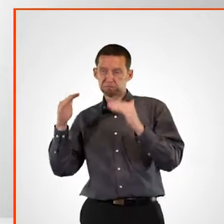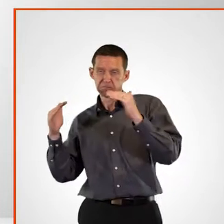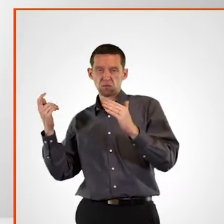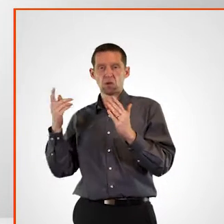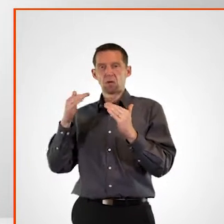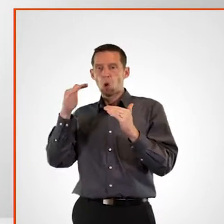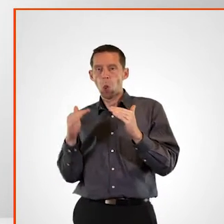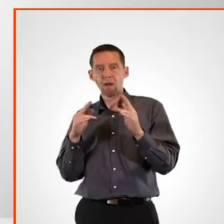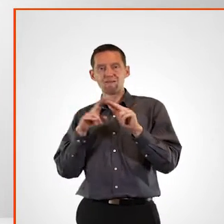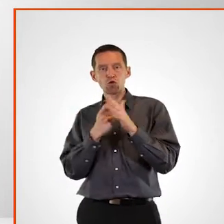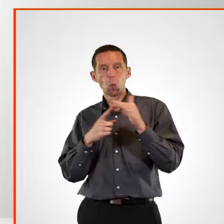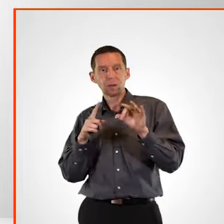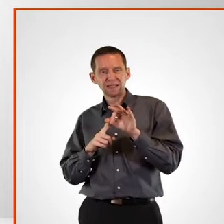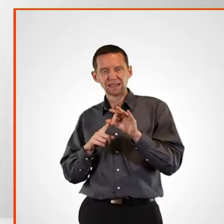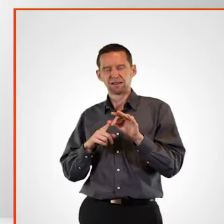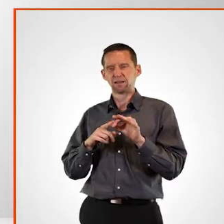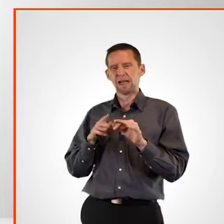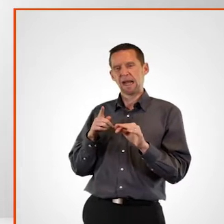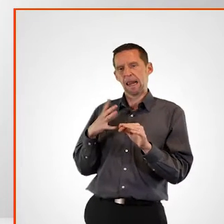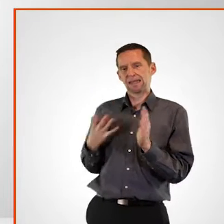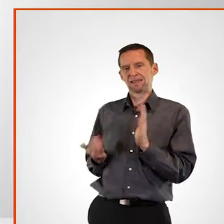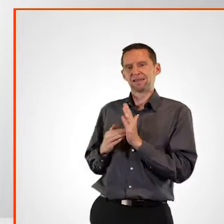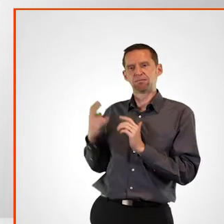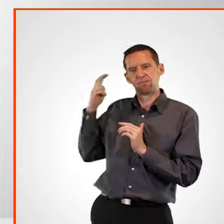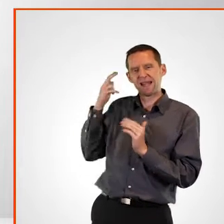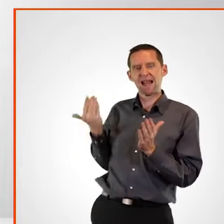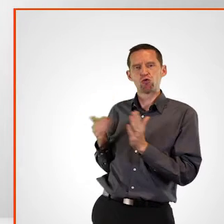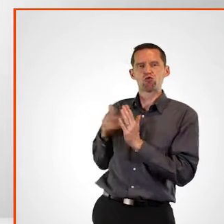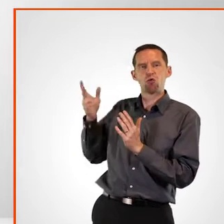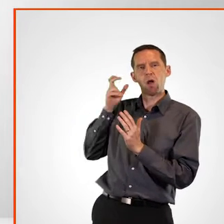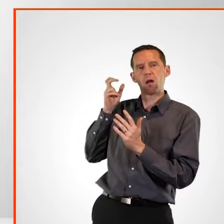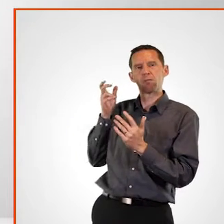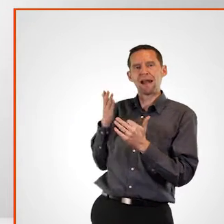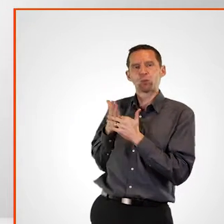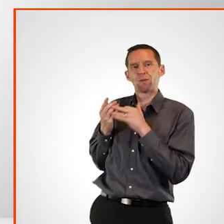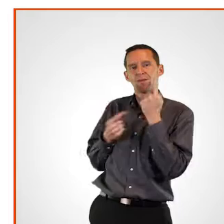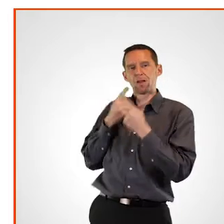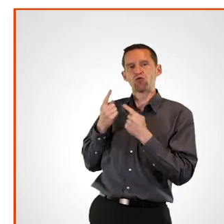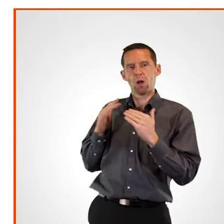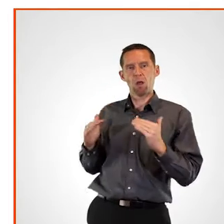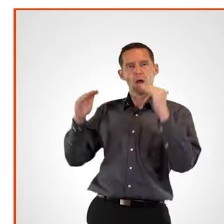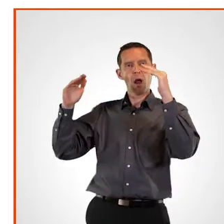in some cases, in the low frequencies, but who really need that edge or that extra access to information in the high frequencies.